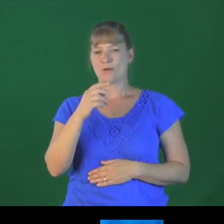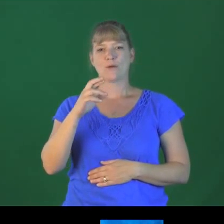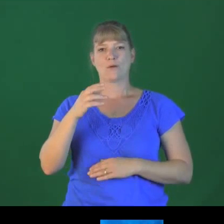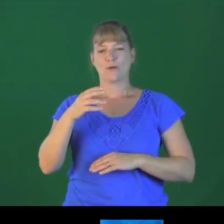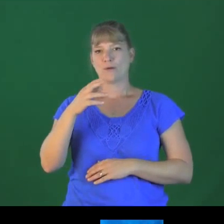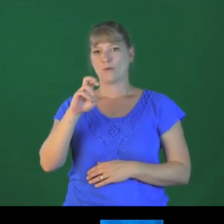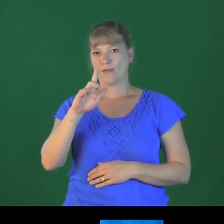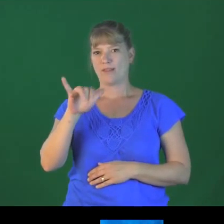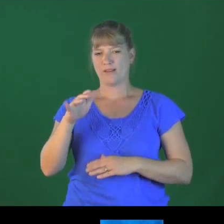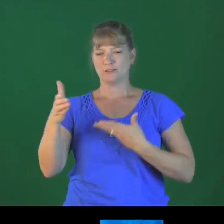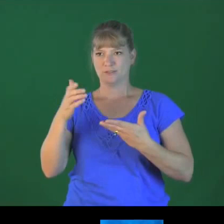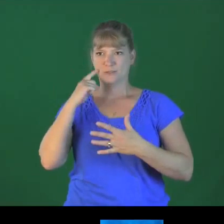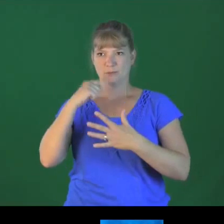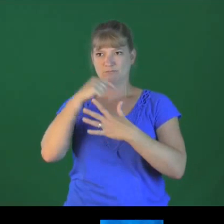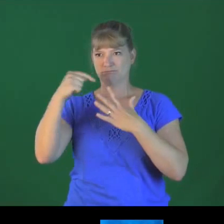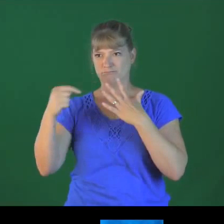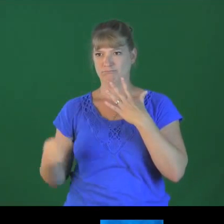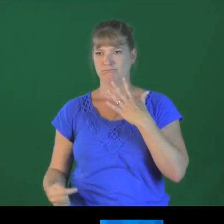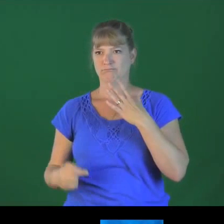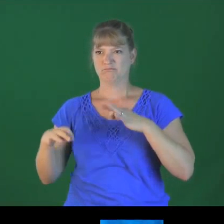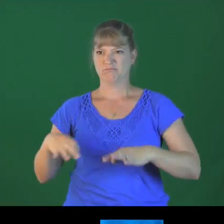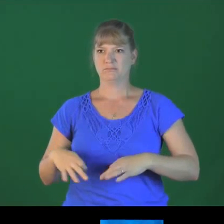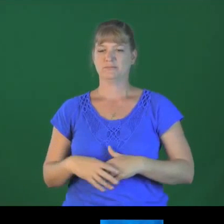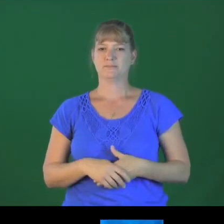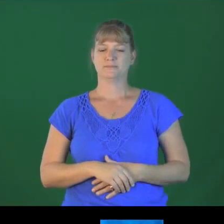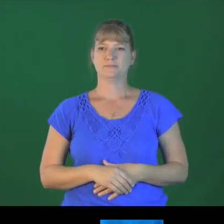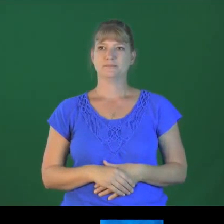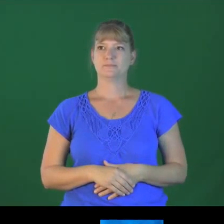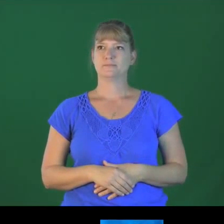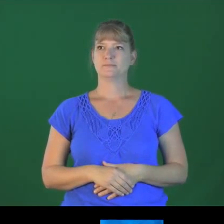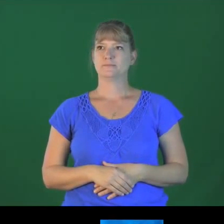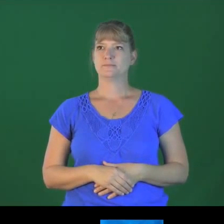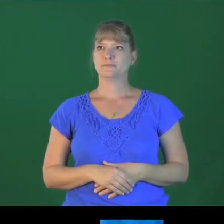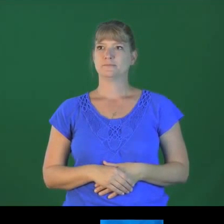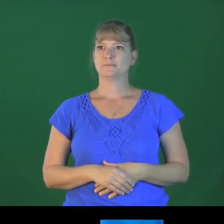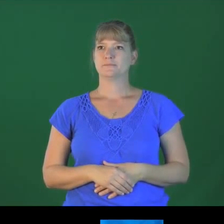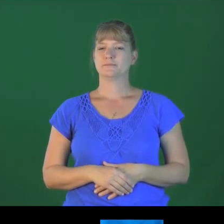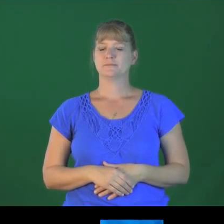we're going to talk about.